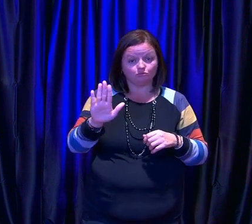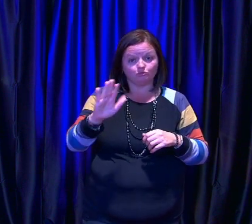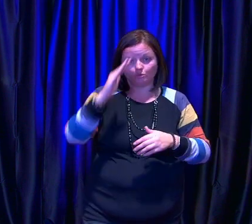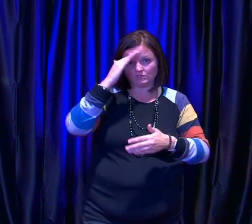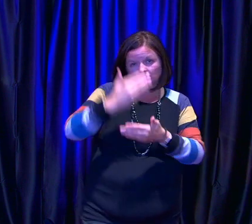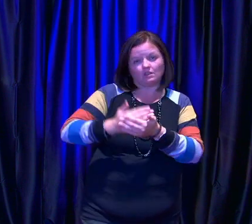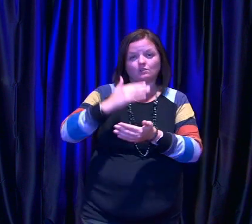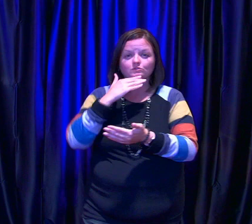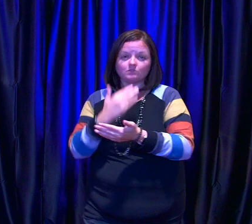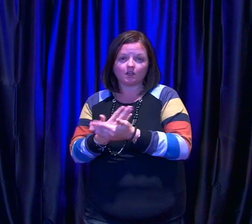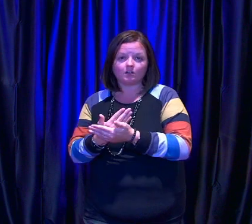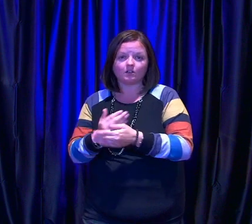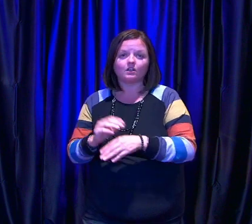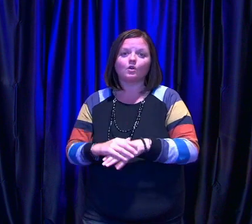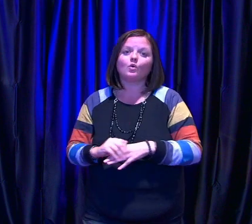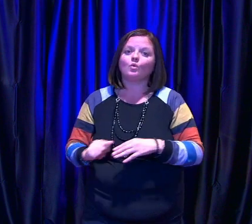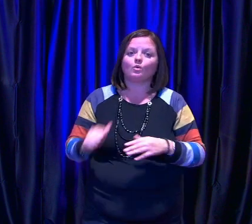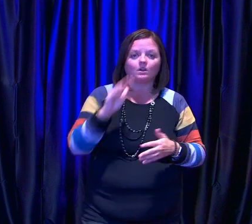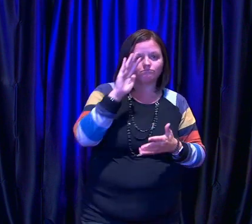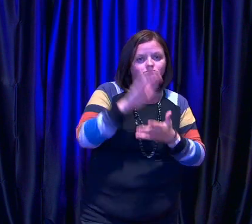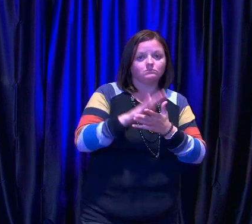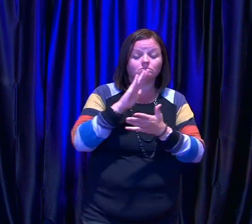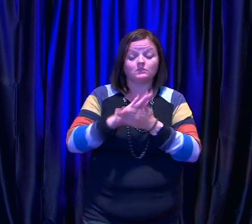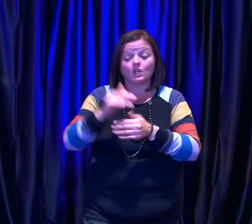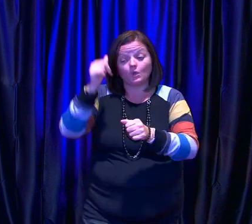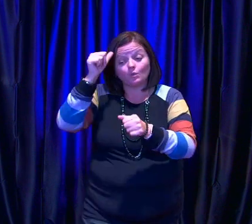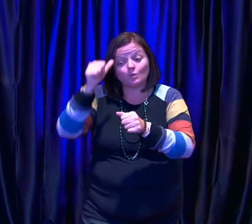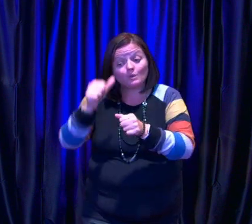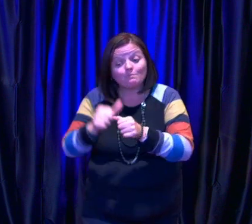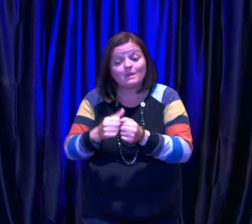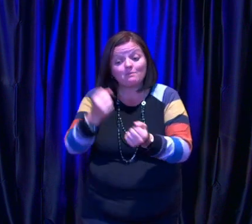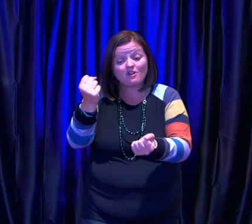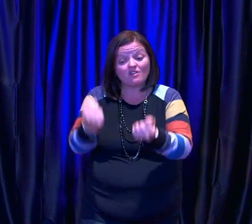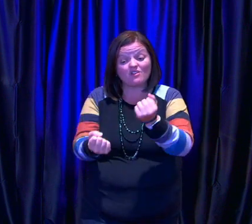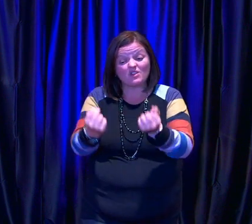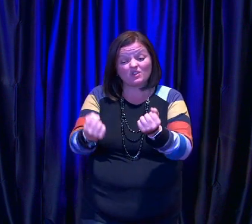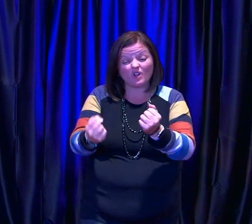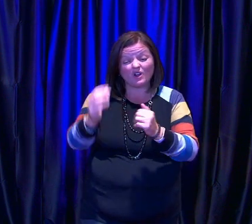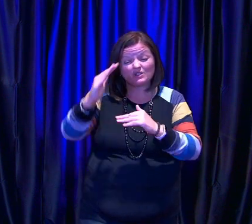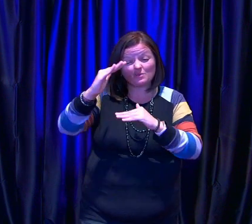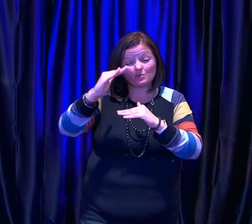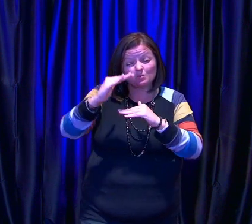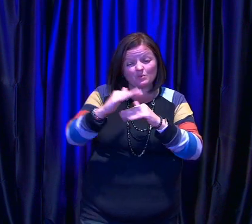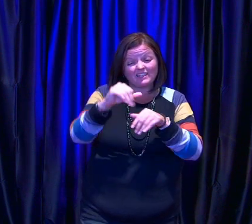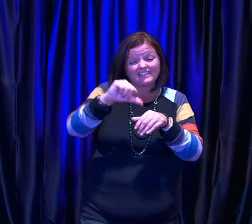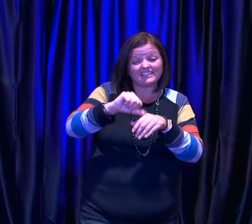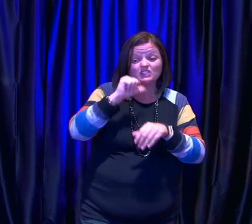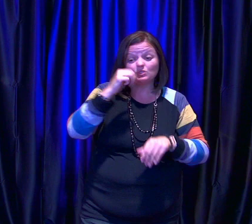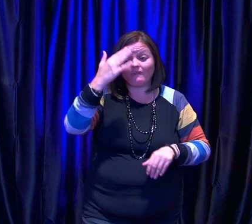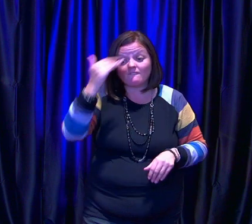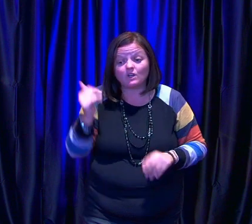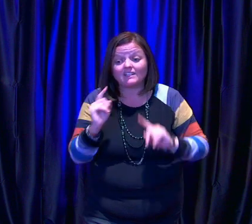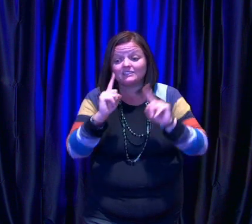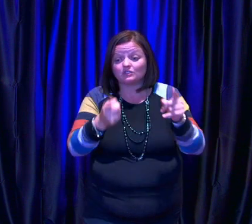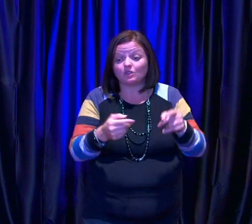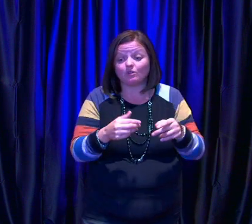or daughter or spouse remember the car's low on gas don't forget to go get gas you see